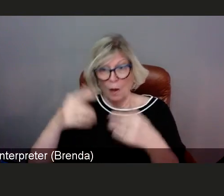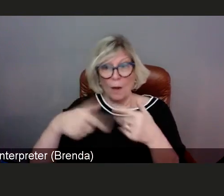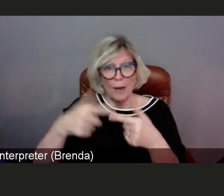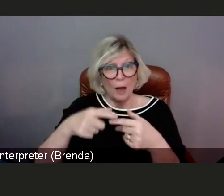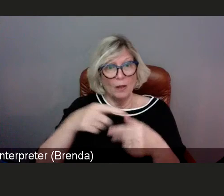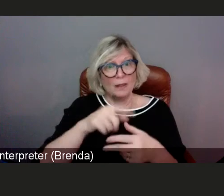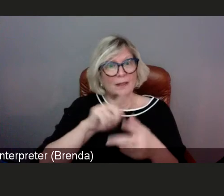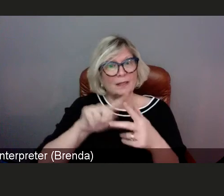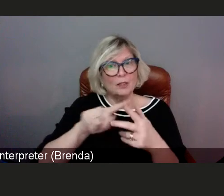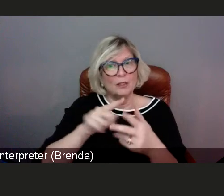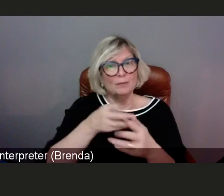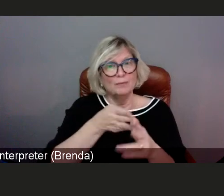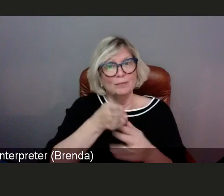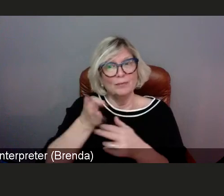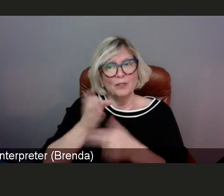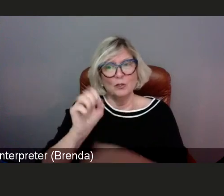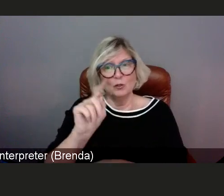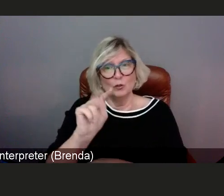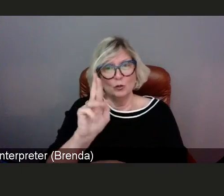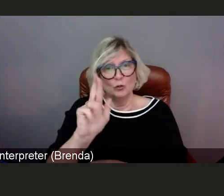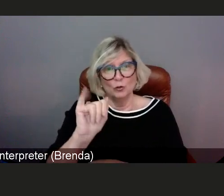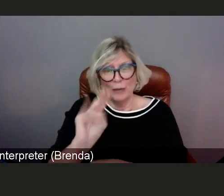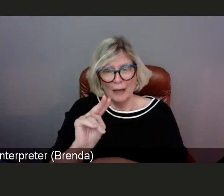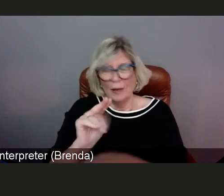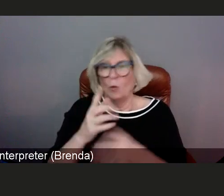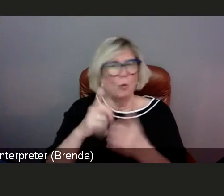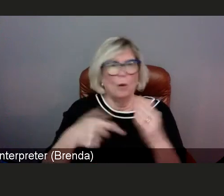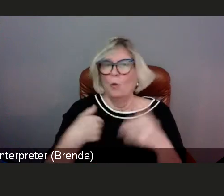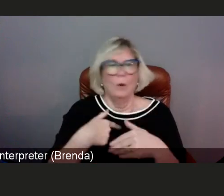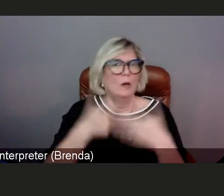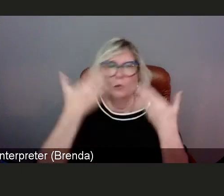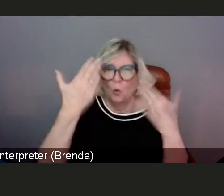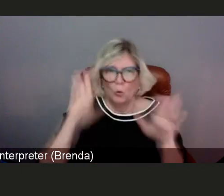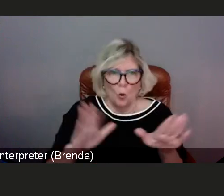All three of these strains appear to be more infectious